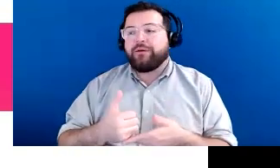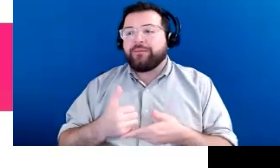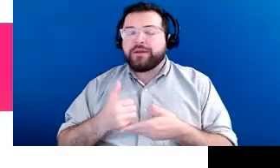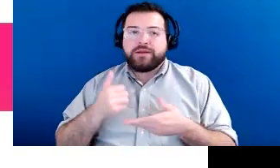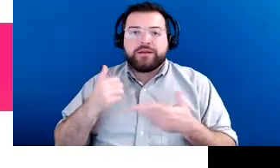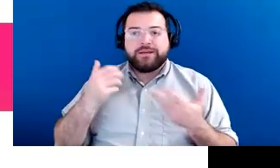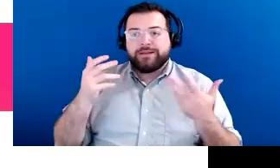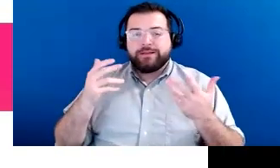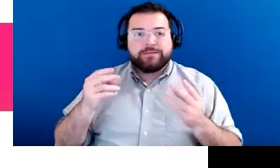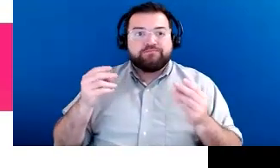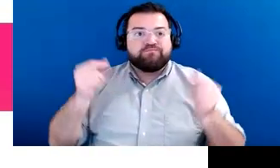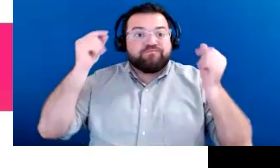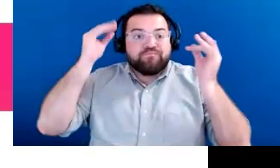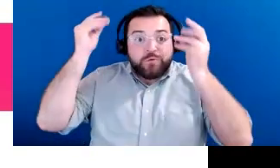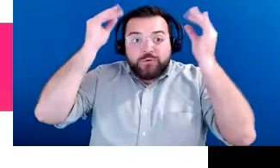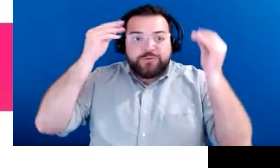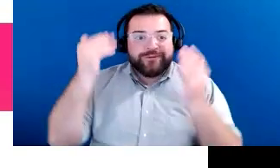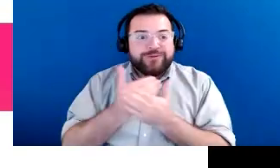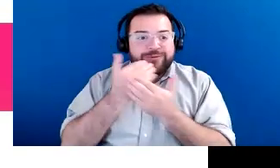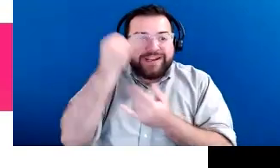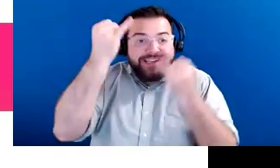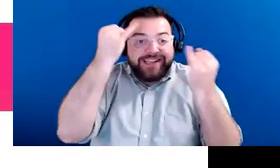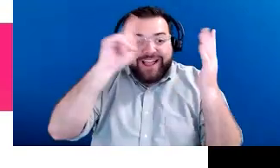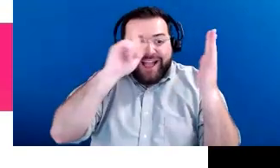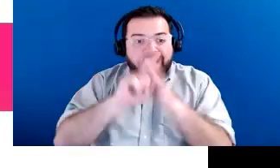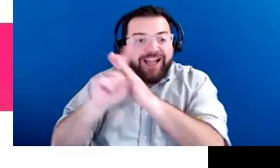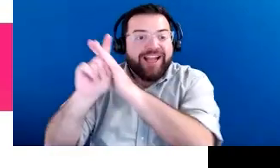additional ideas that you have,